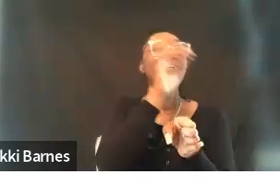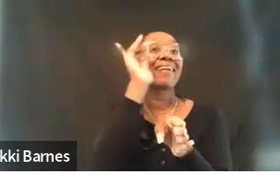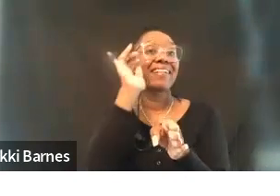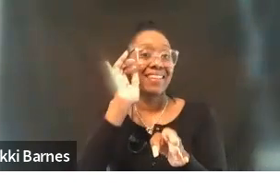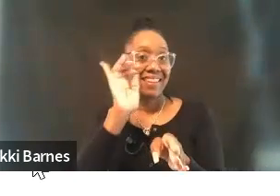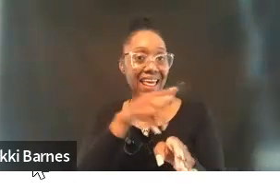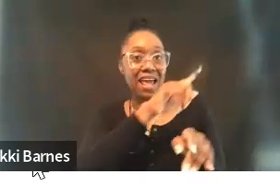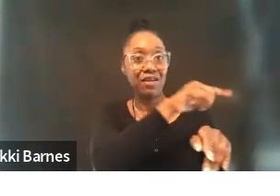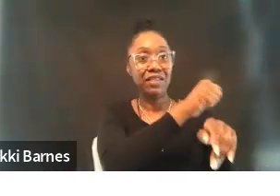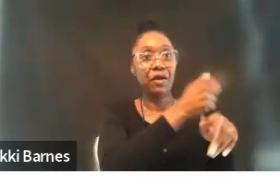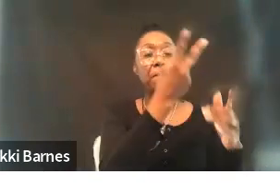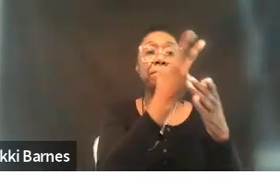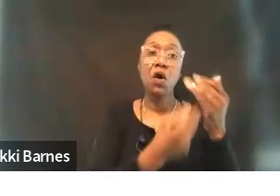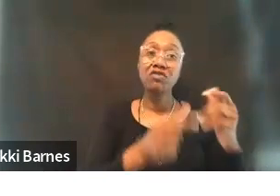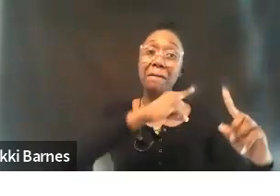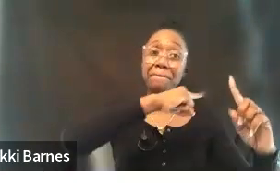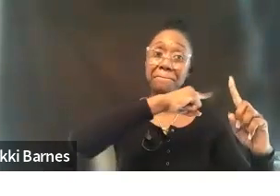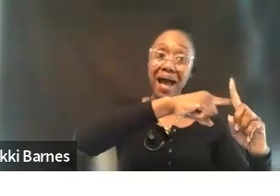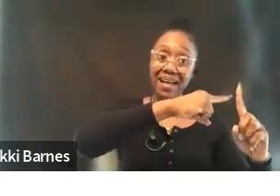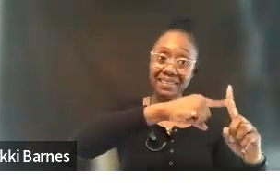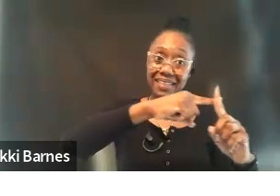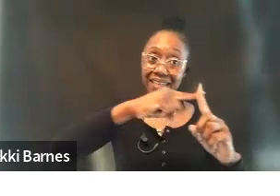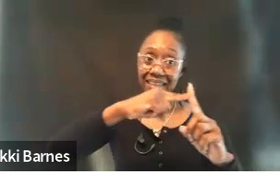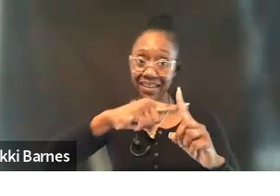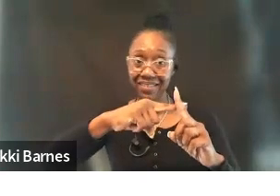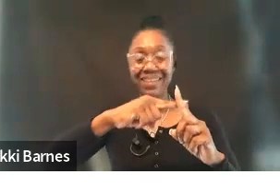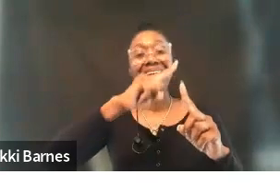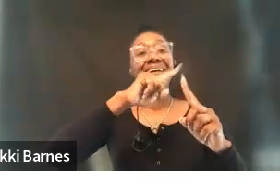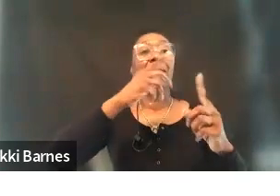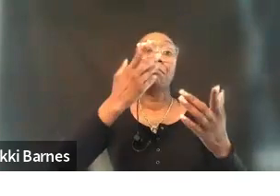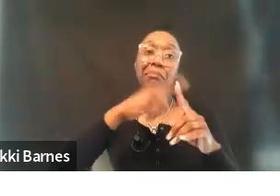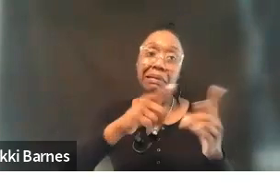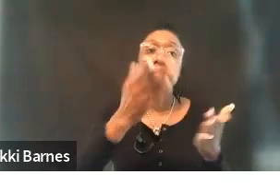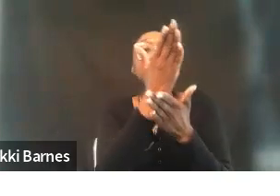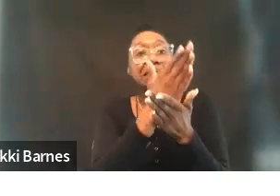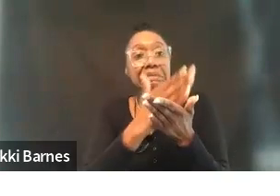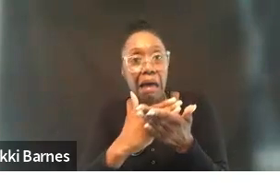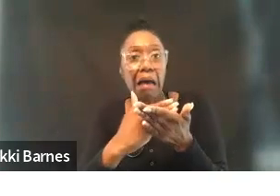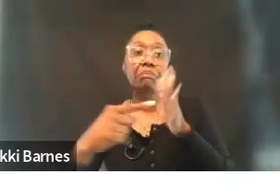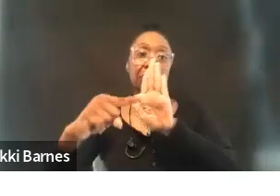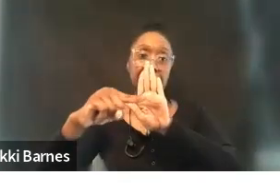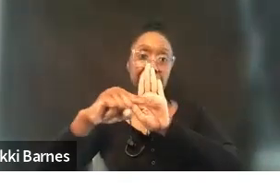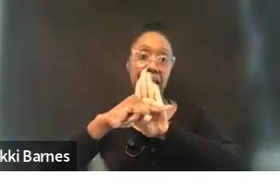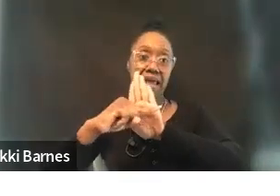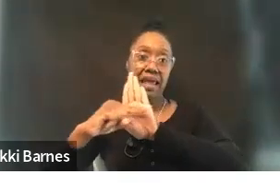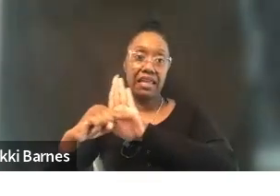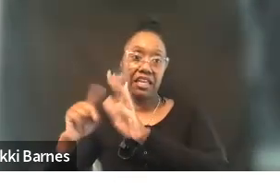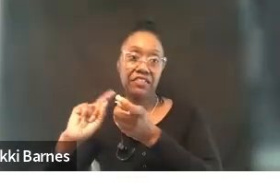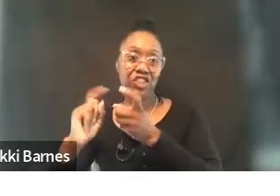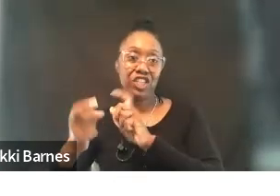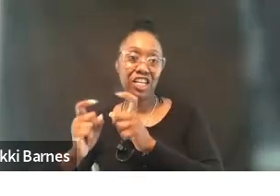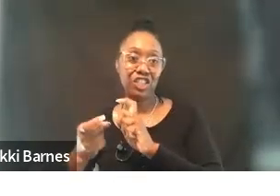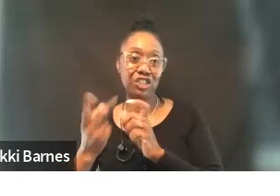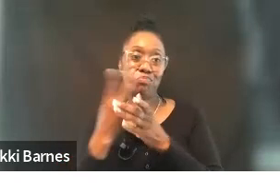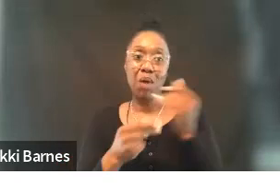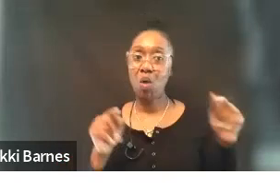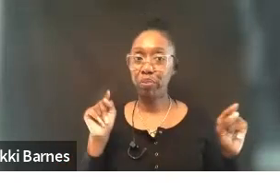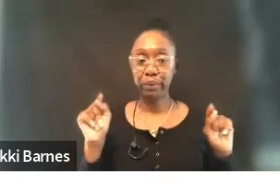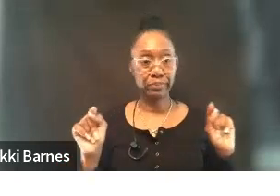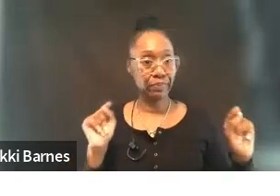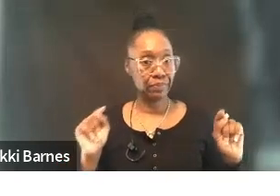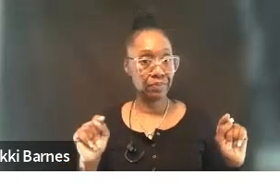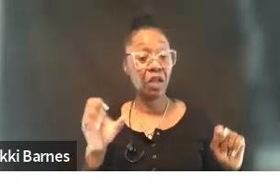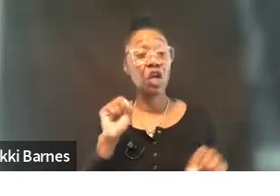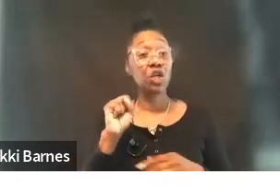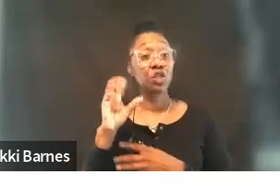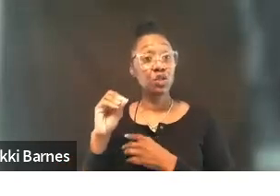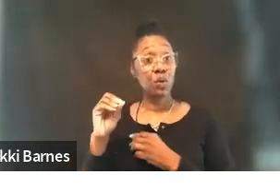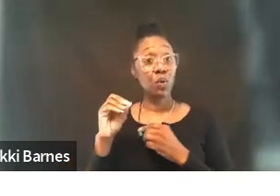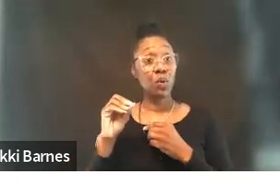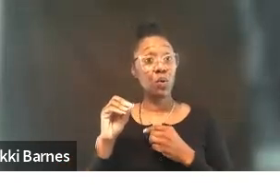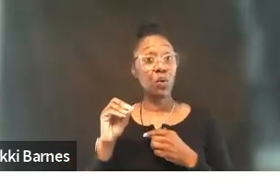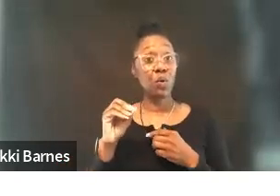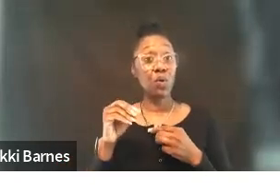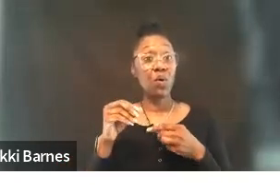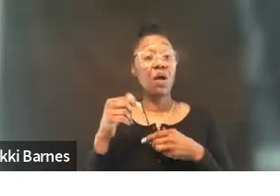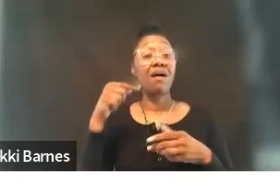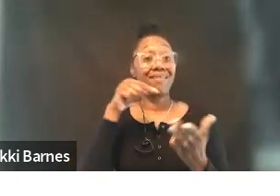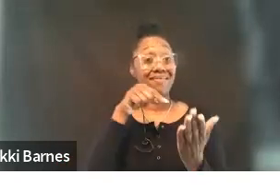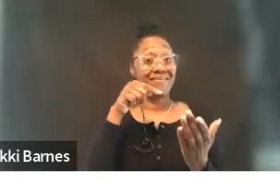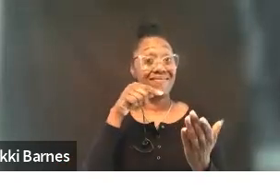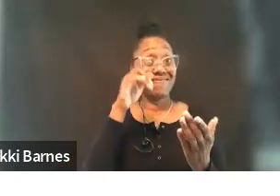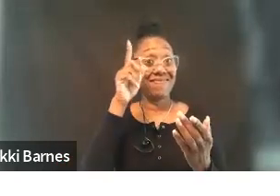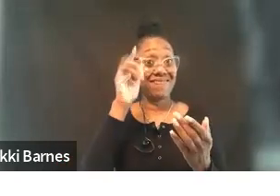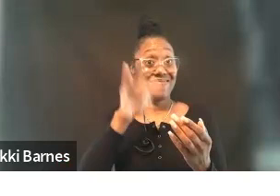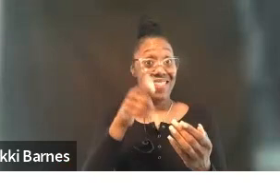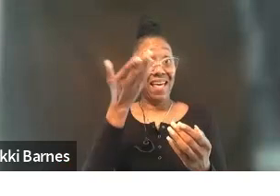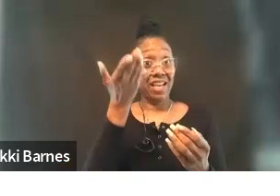Both some positive changes but also some unintended. Negative changes. And so. The intent of these services was to have.